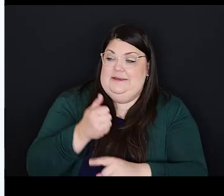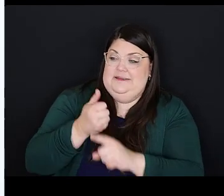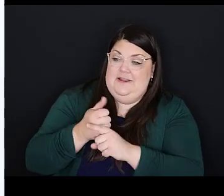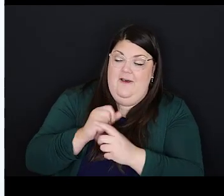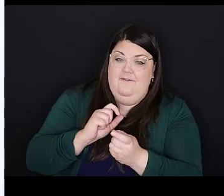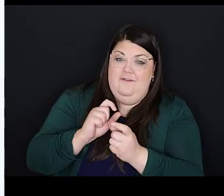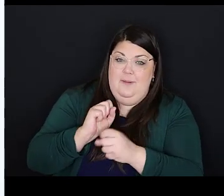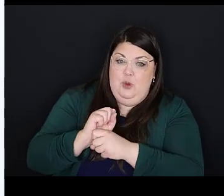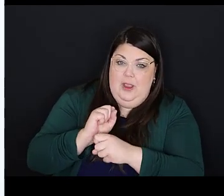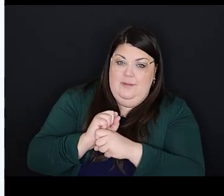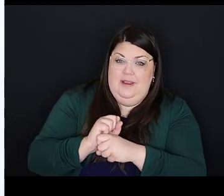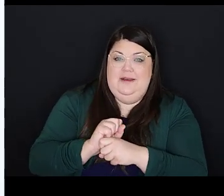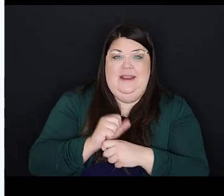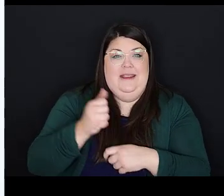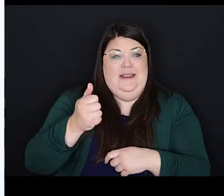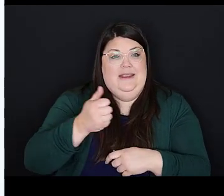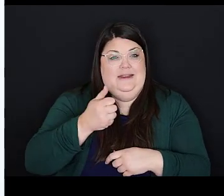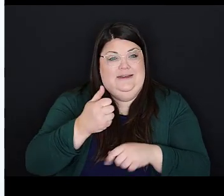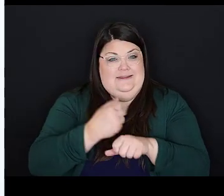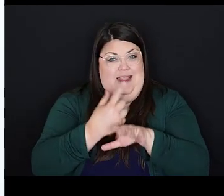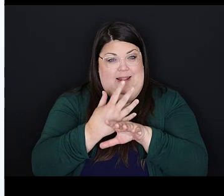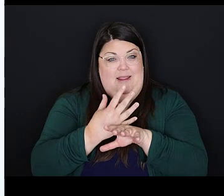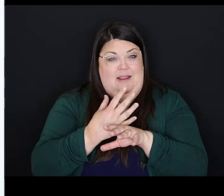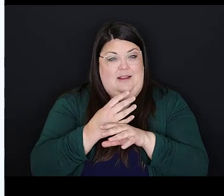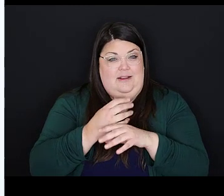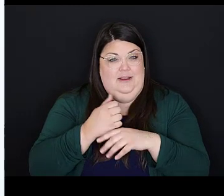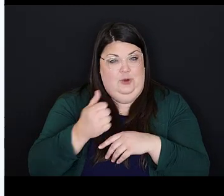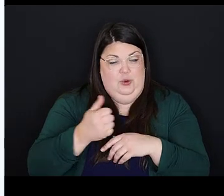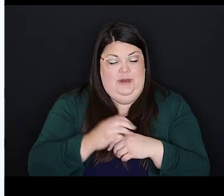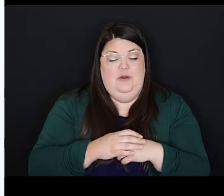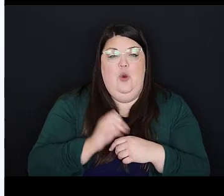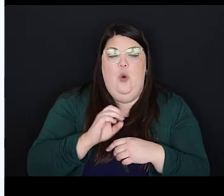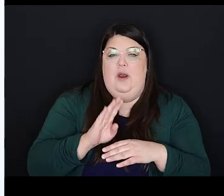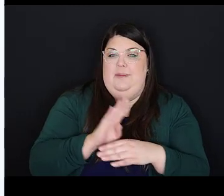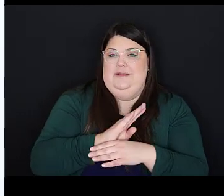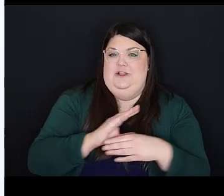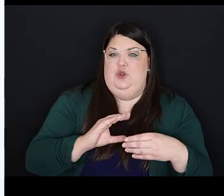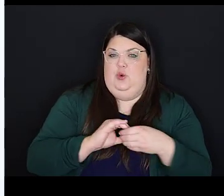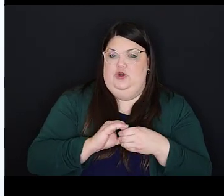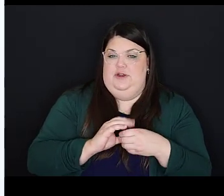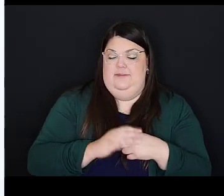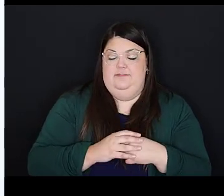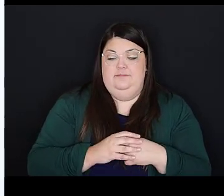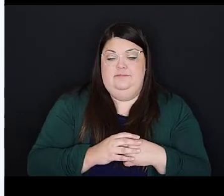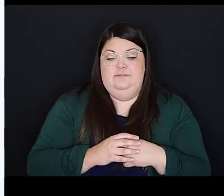telecommuting, or business ownership. Award Administration Information,